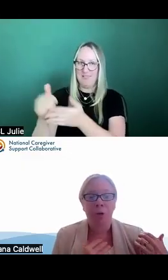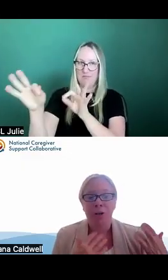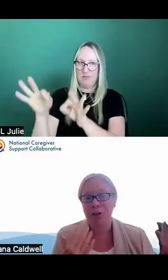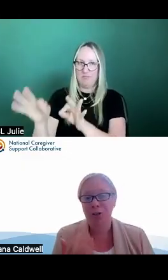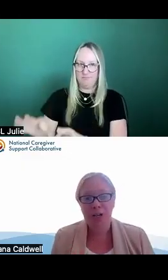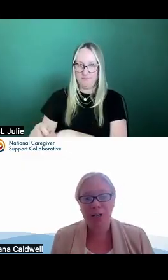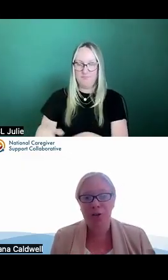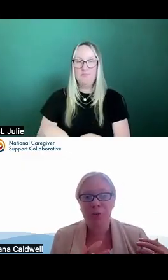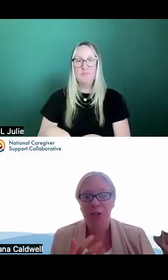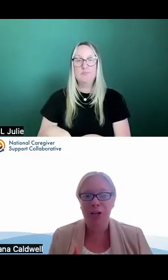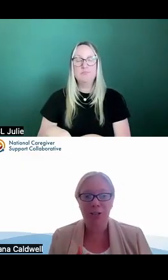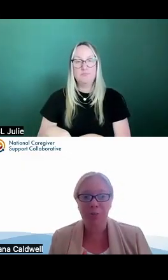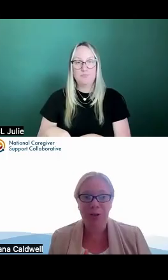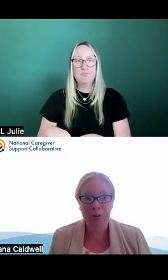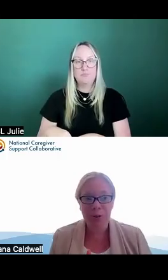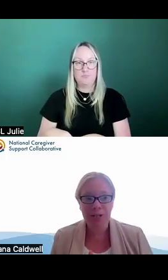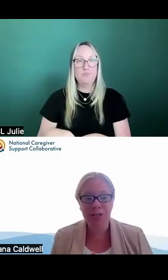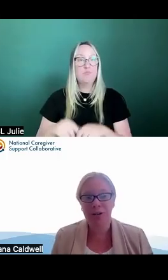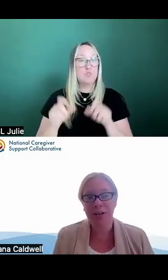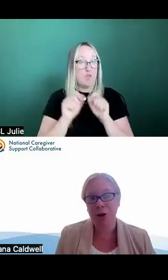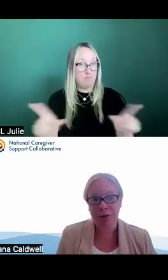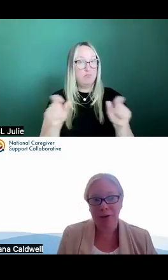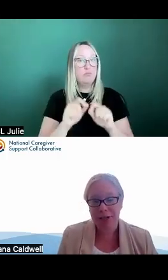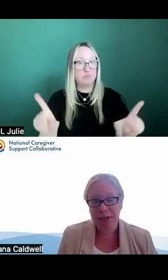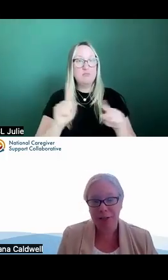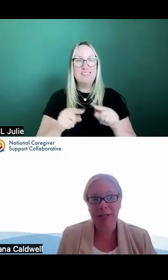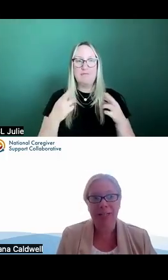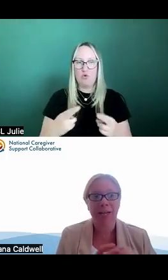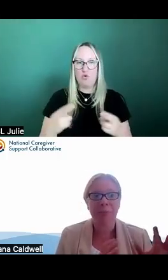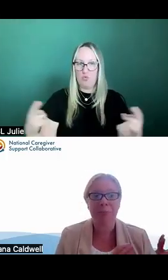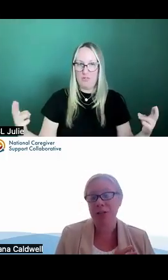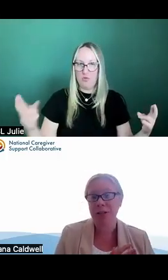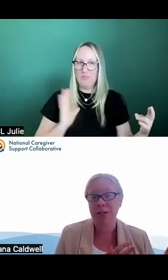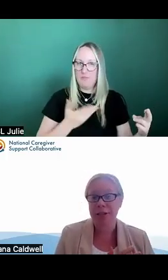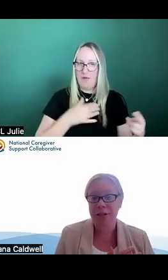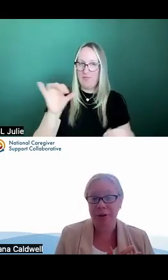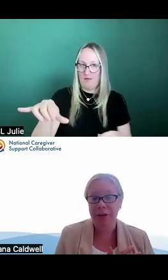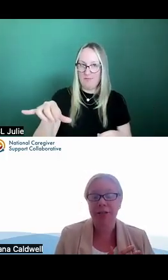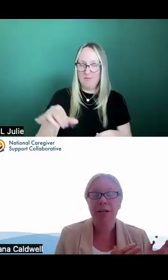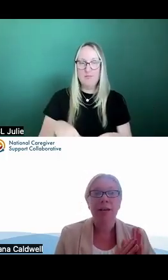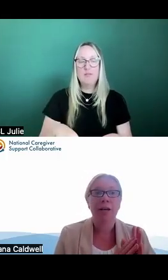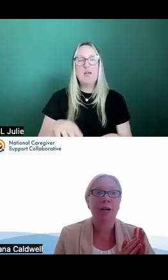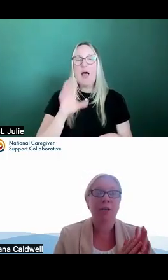we are starting to push out some resources on caregiver assessment. I mentioned the series.